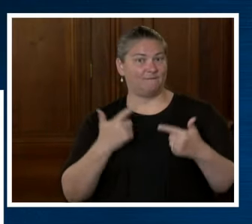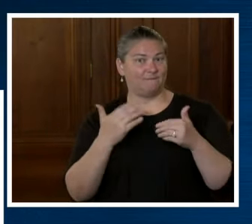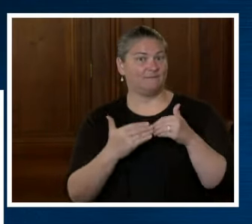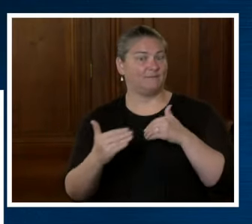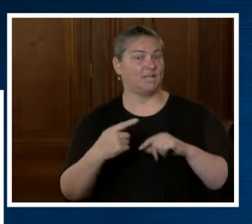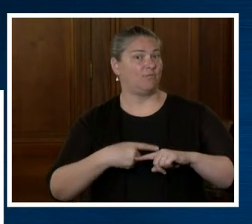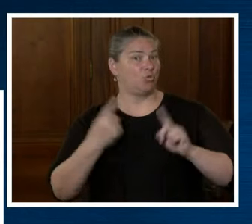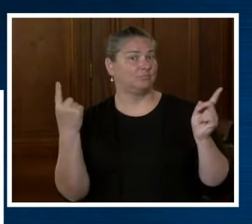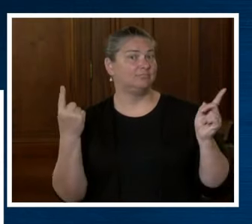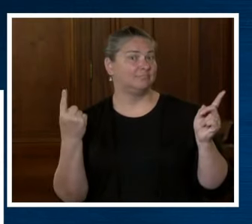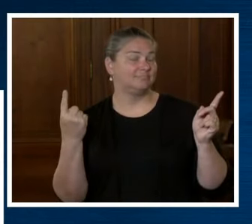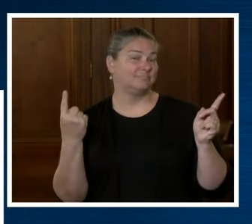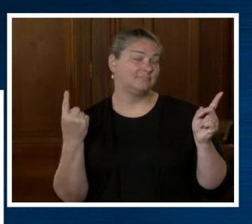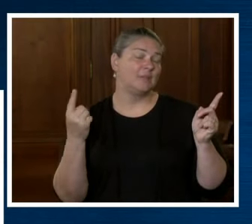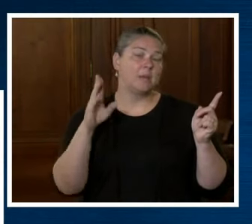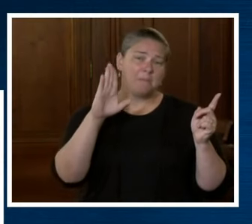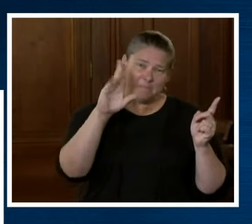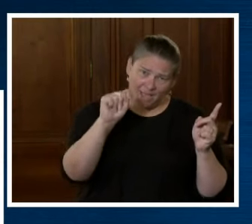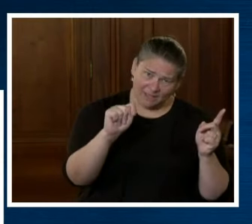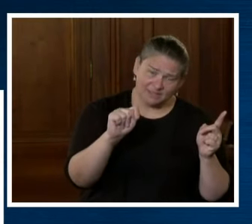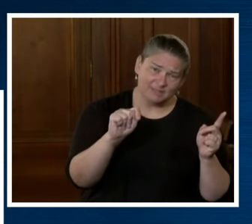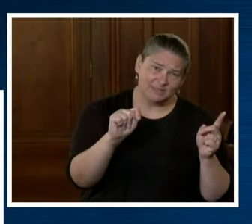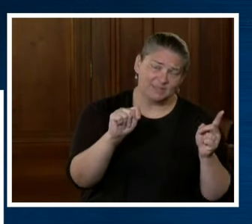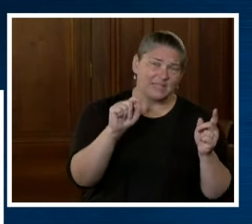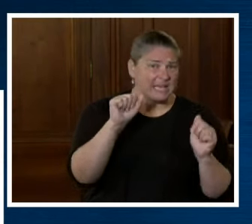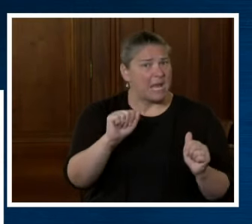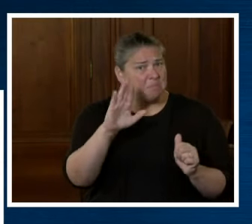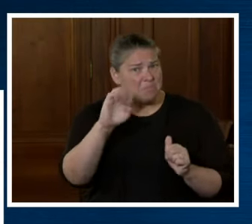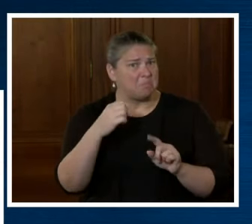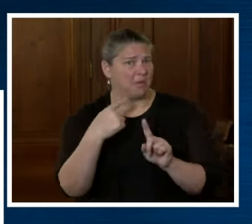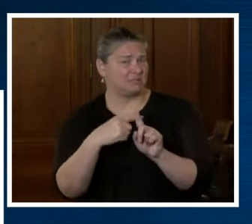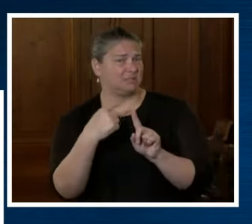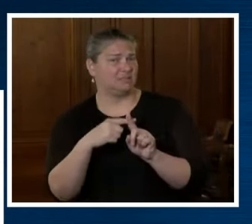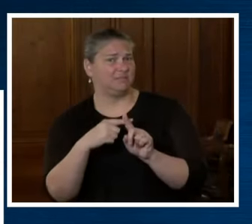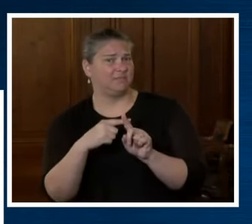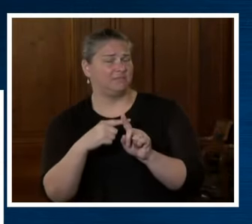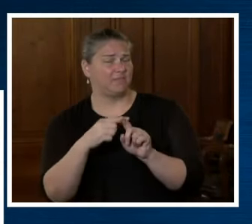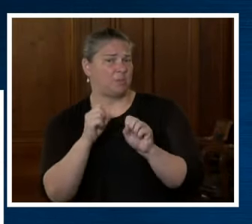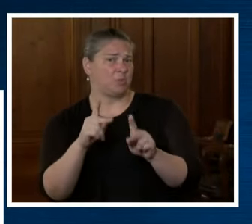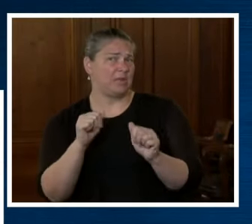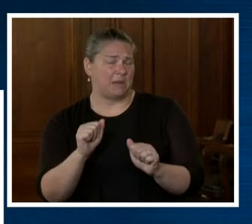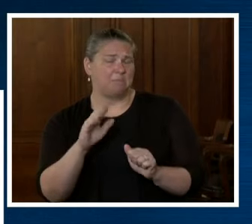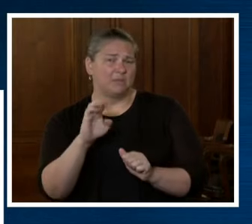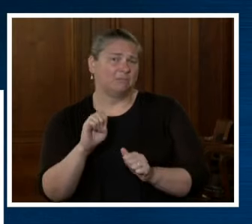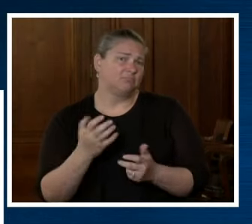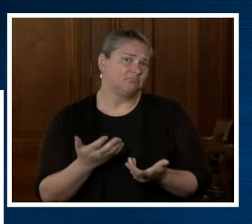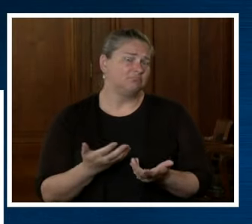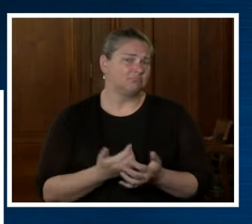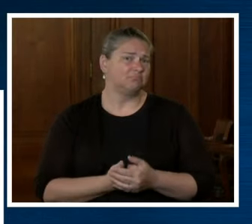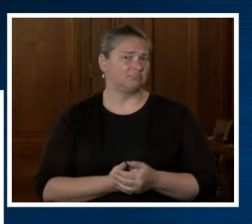VOICE TO RIGHT NOW. WEIR GOING TO WE ARE GOING TO HAVE TO HAVE THAT FEDERAL